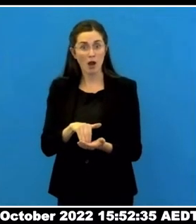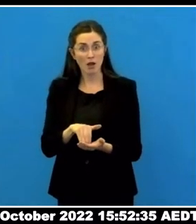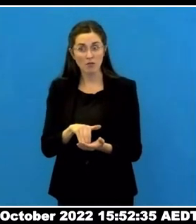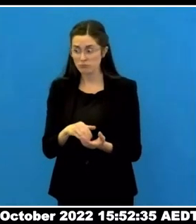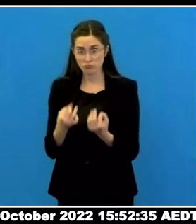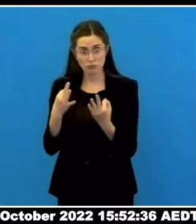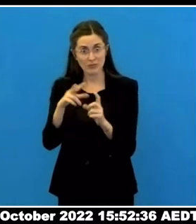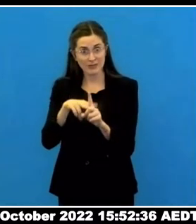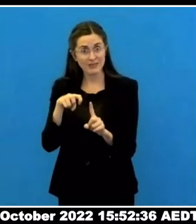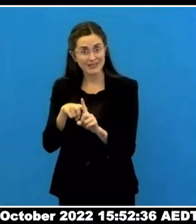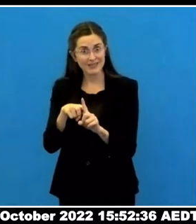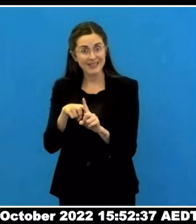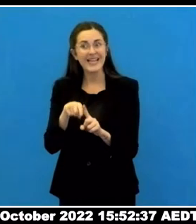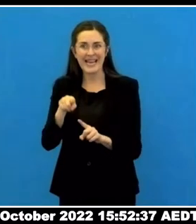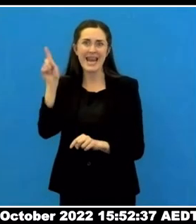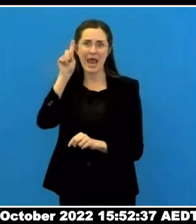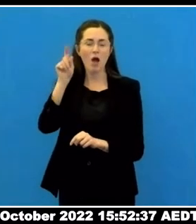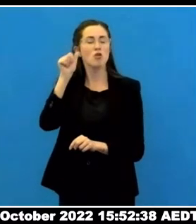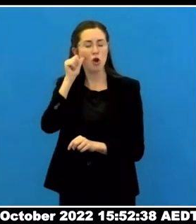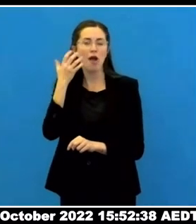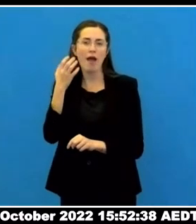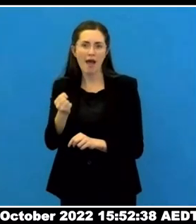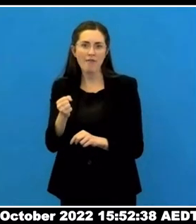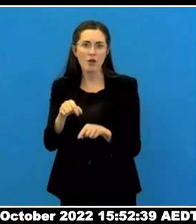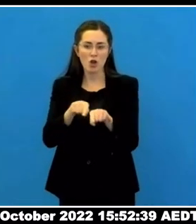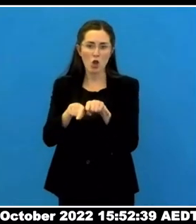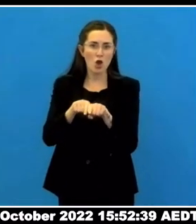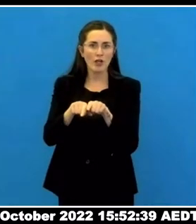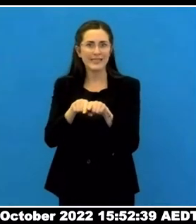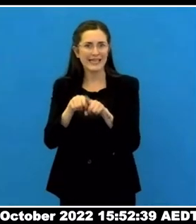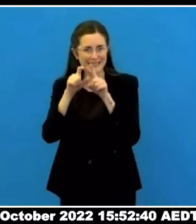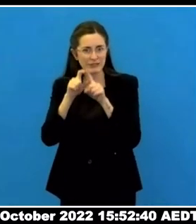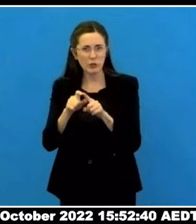with the learning difficulty or English difficulty. I don't know what it is.